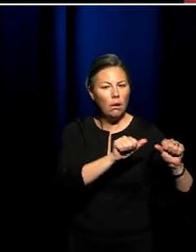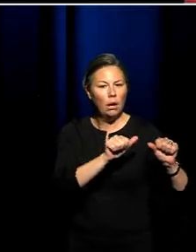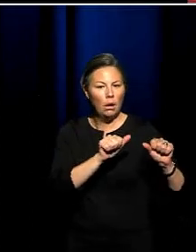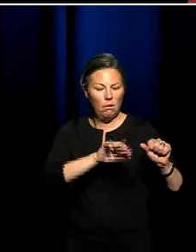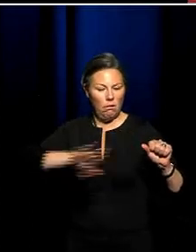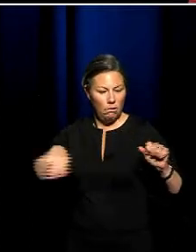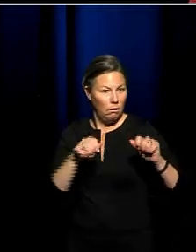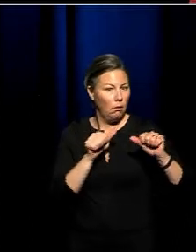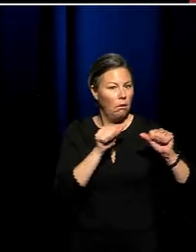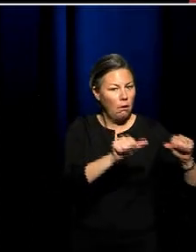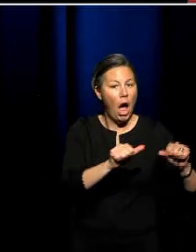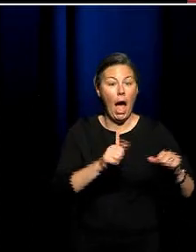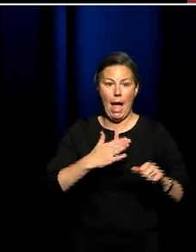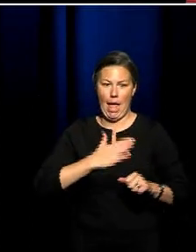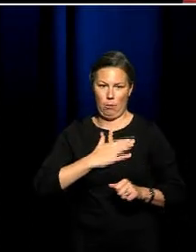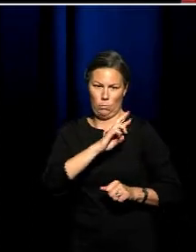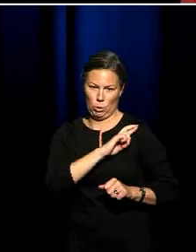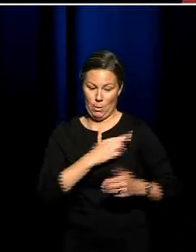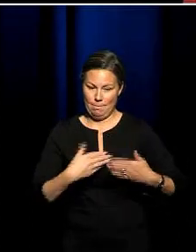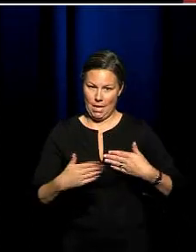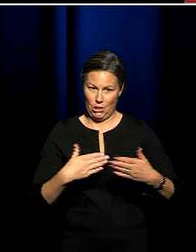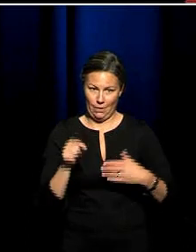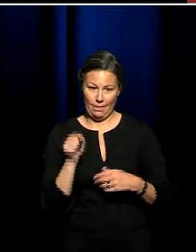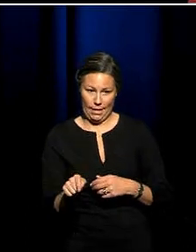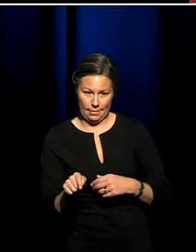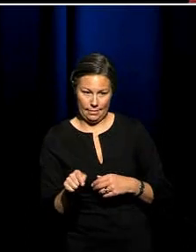manage those issues has been placed on the Commission's website. It would not